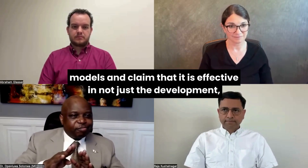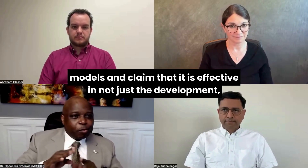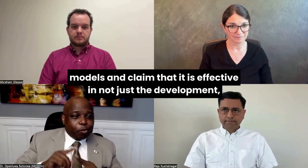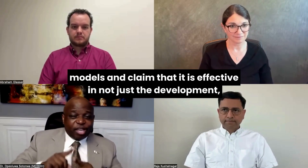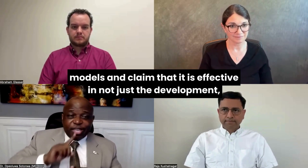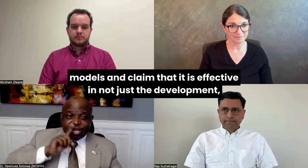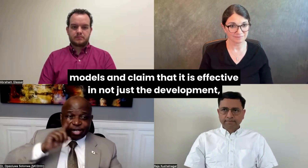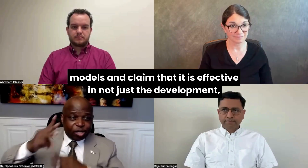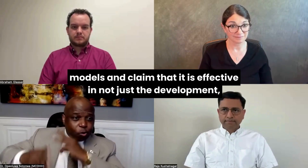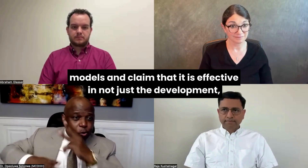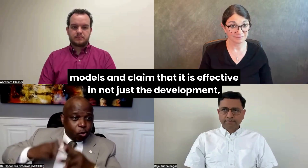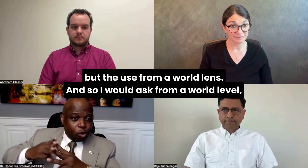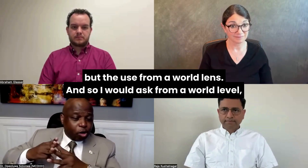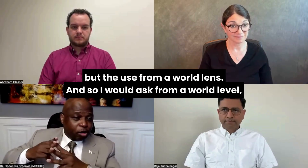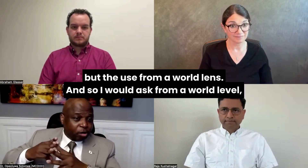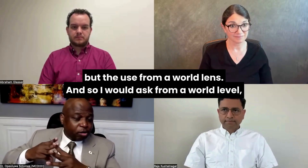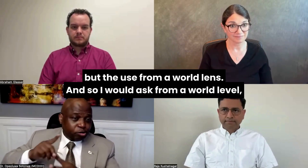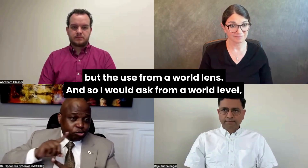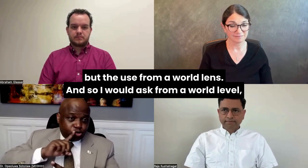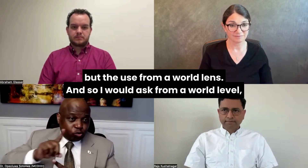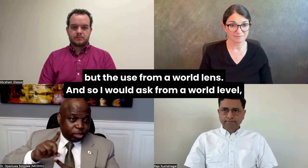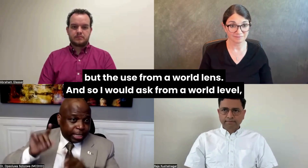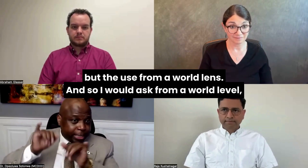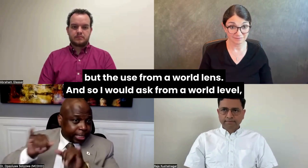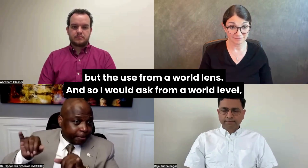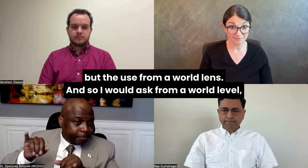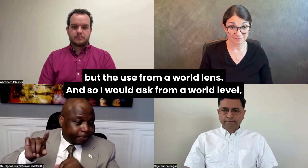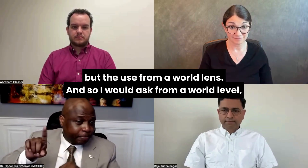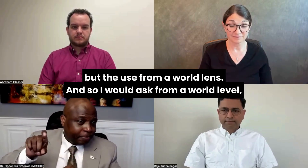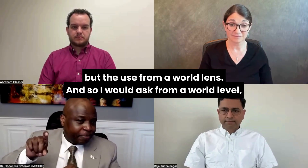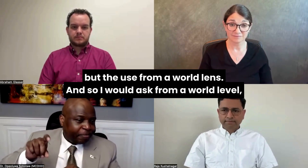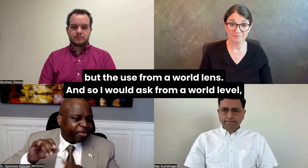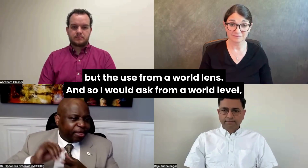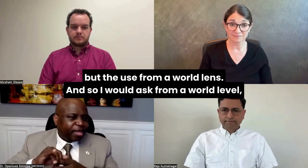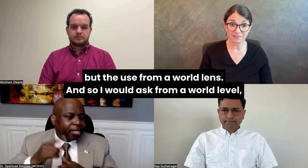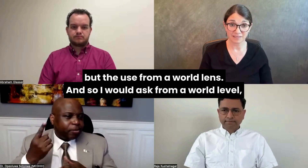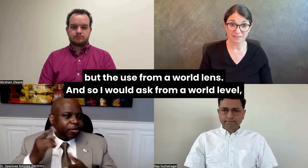but the use from a world lens. And so I would ask from a world level, worldly level,